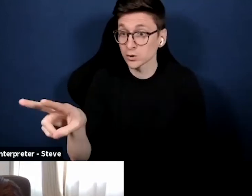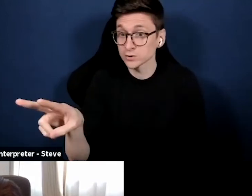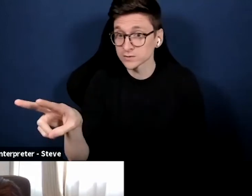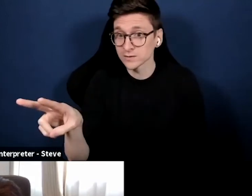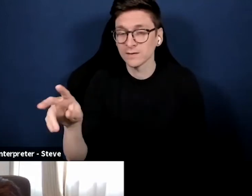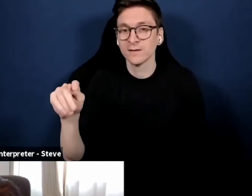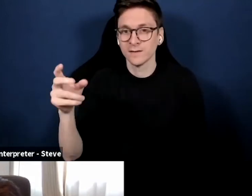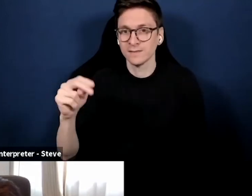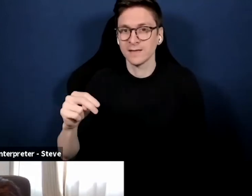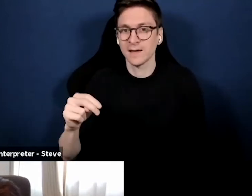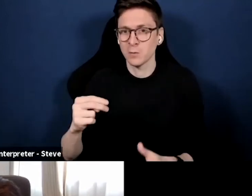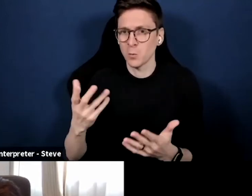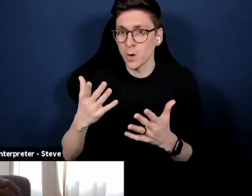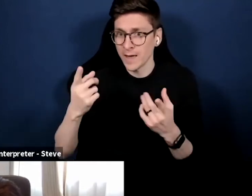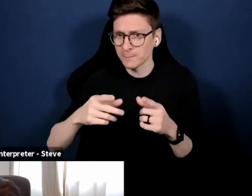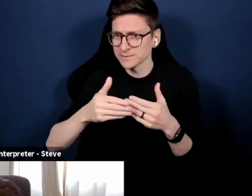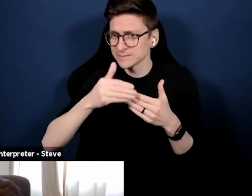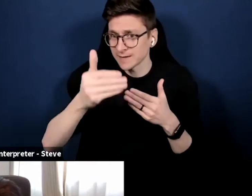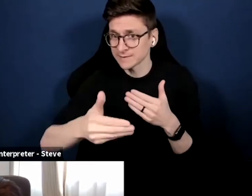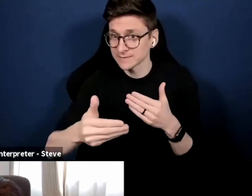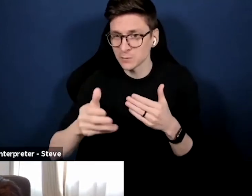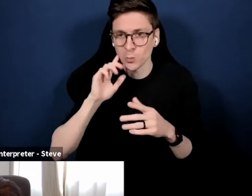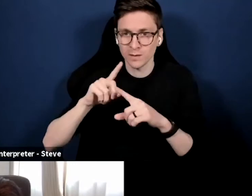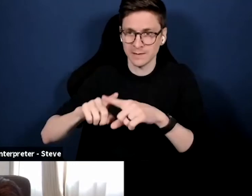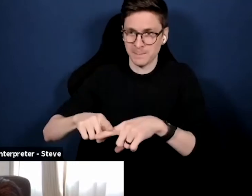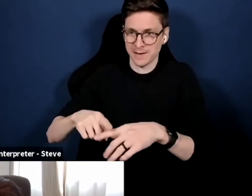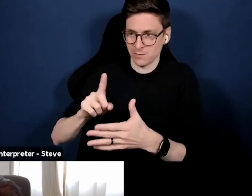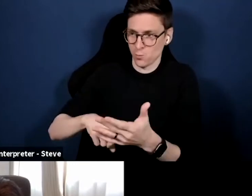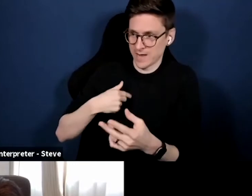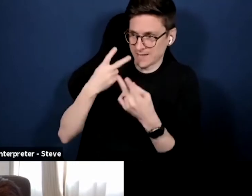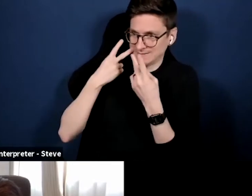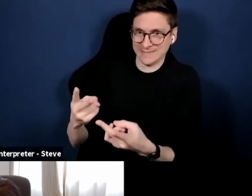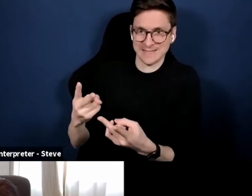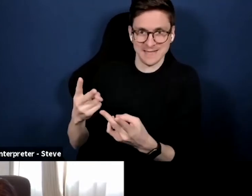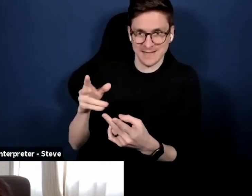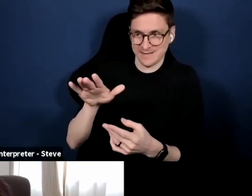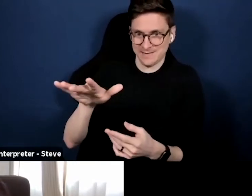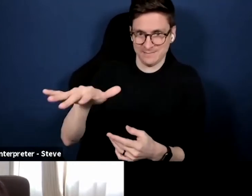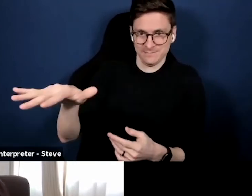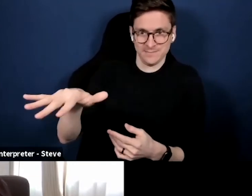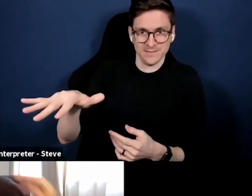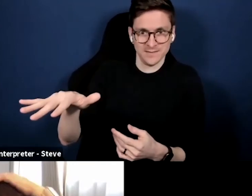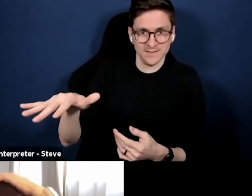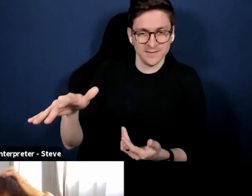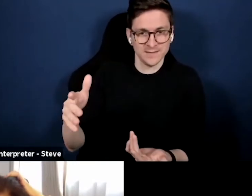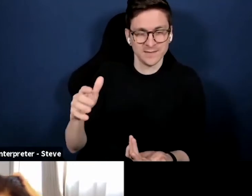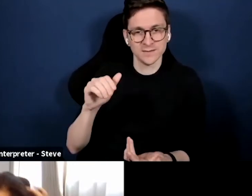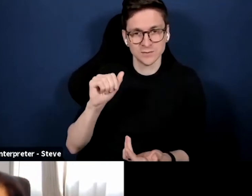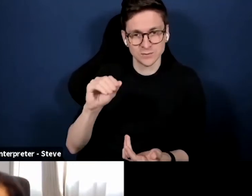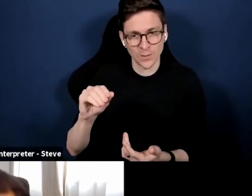does will be based on maybe what the baby sees there and so this is where all the neural models